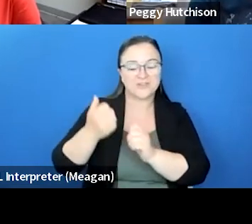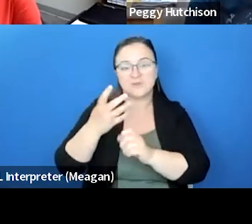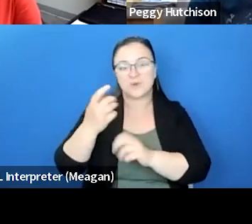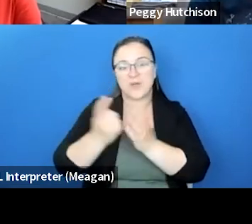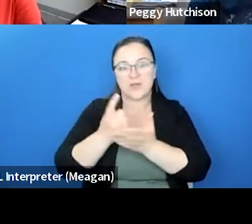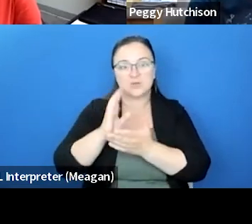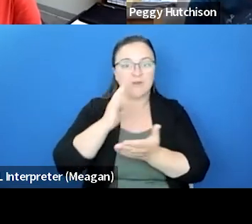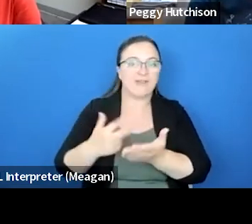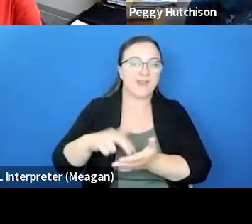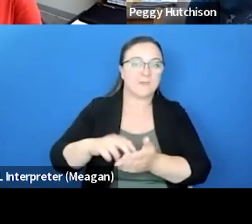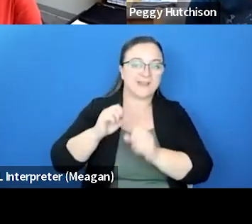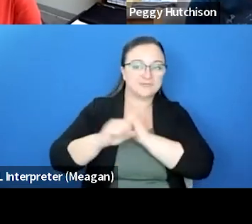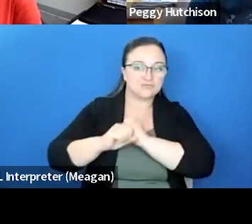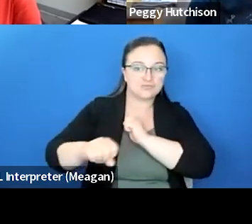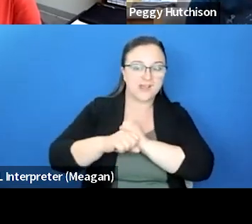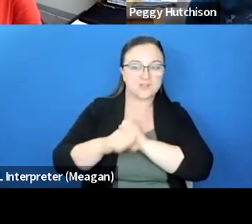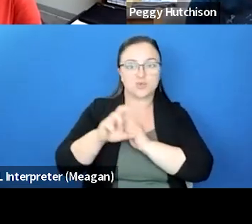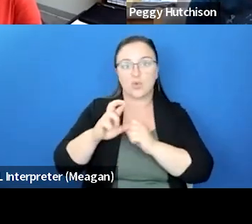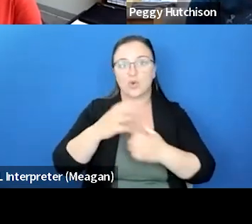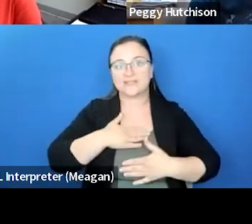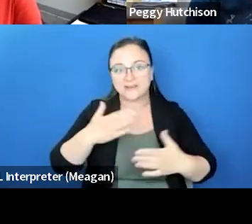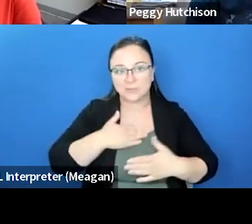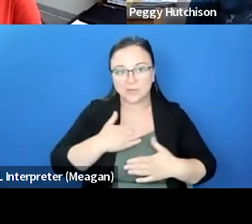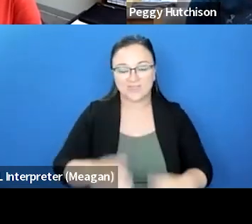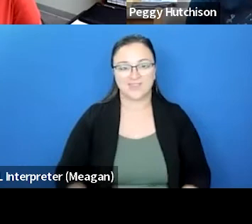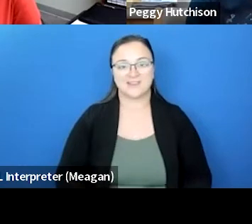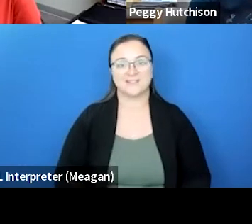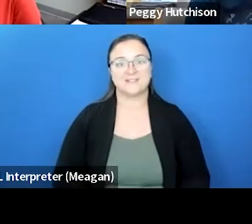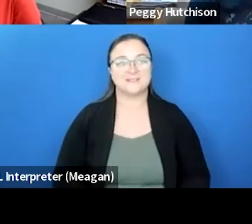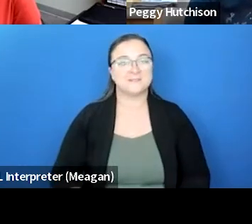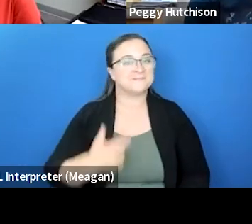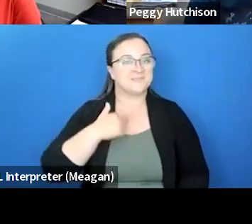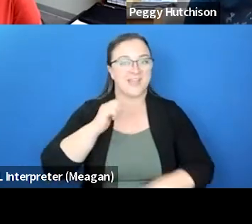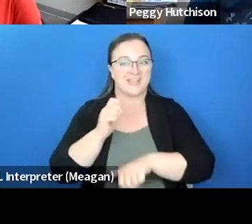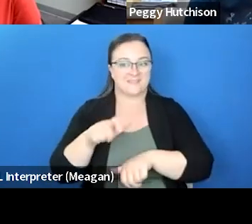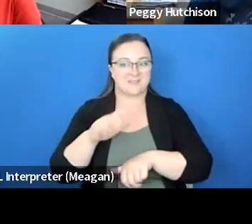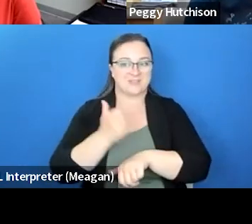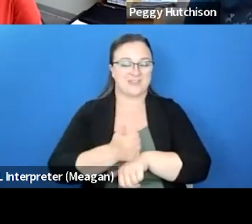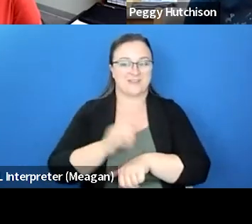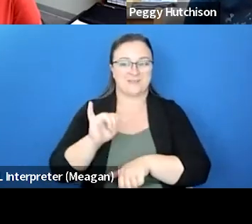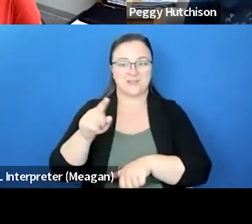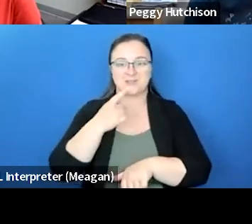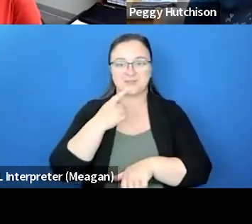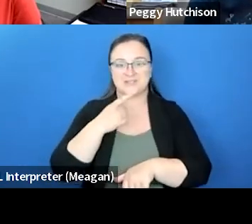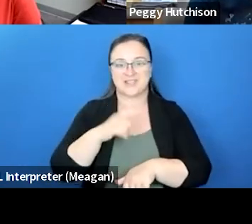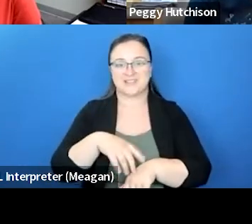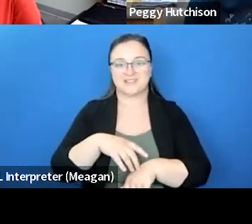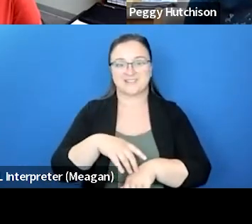or you're gonna do some deep breathing that, I mean, I have to schedule it kind of, like you said, Denise, or I'll forget to do it.